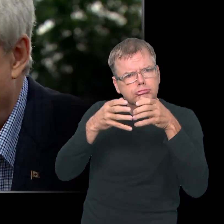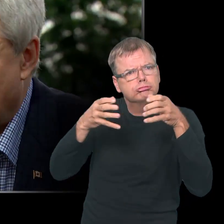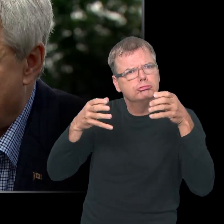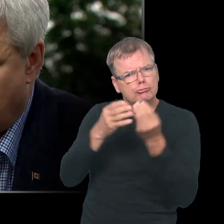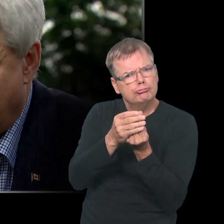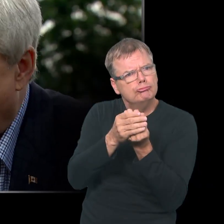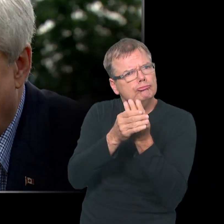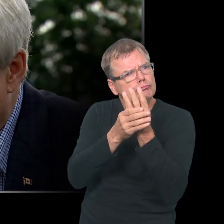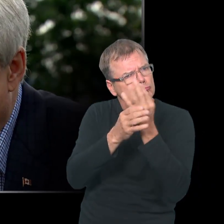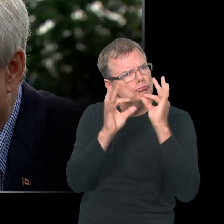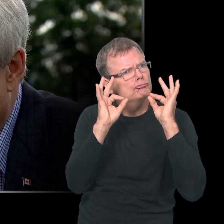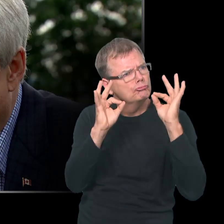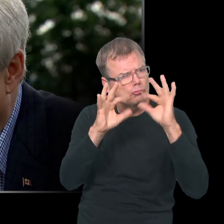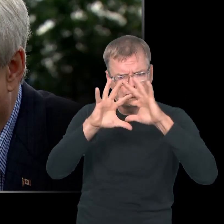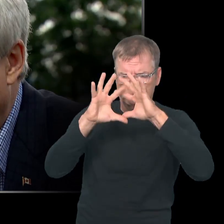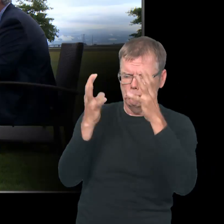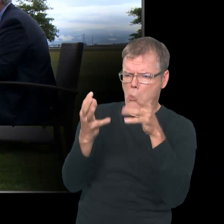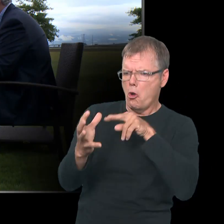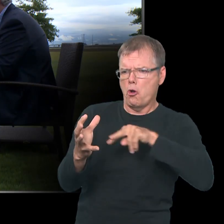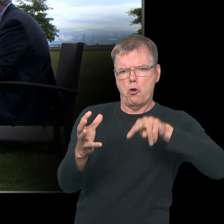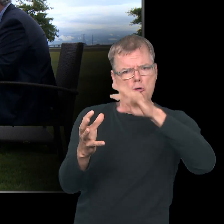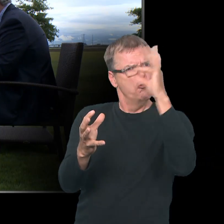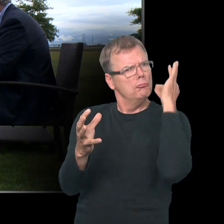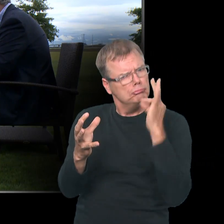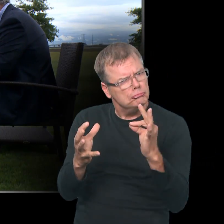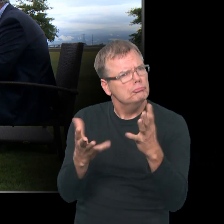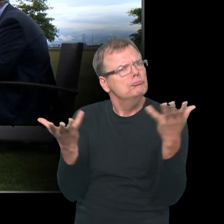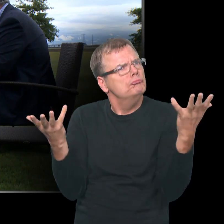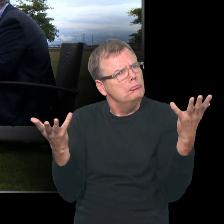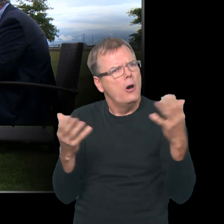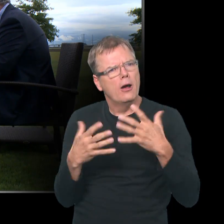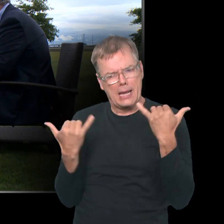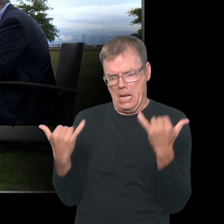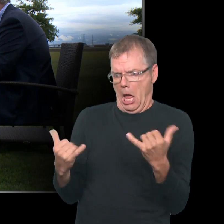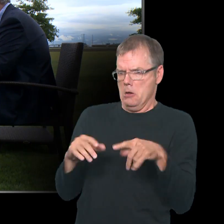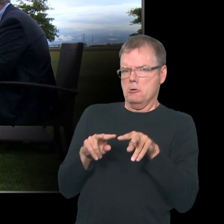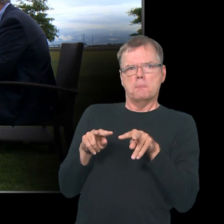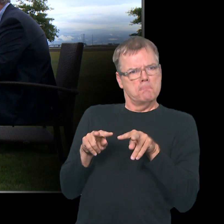most of the economy has actually been growing. The most recent figures showing the economy is growing as a whole.